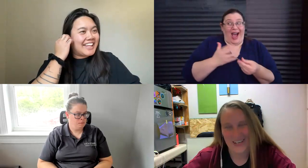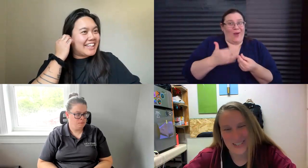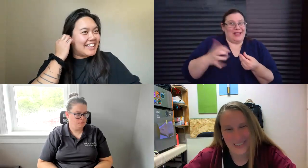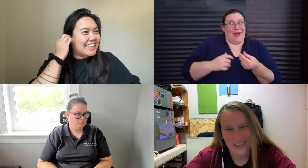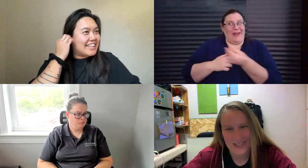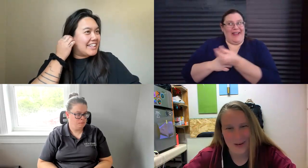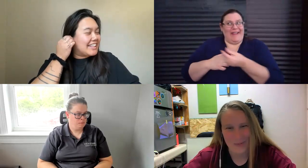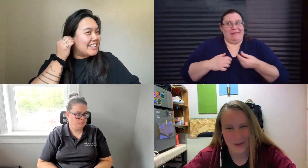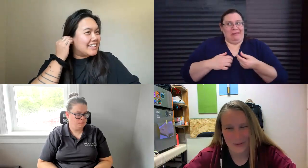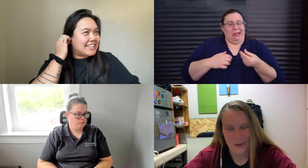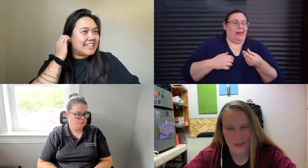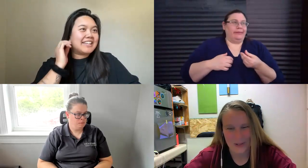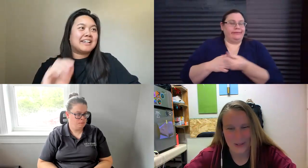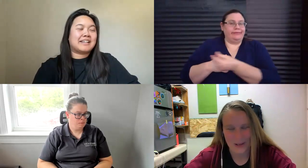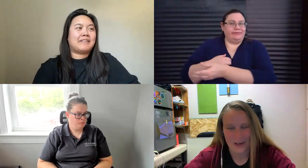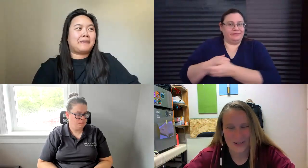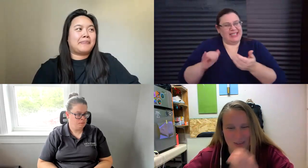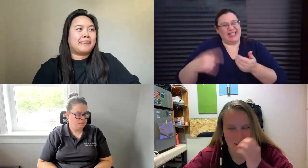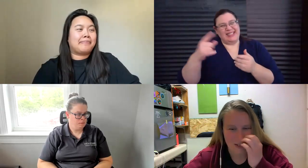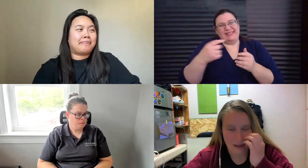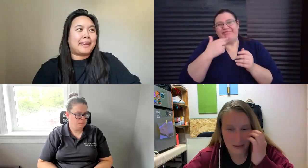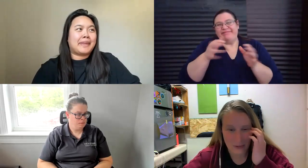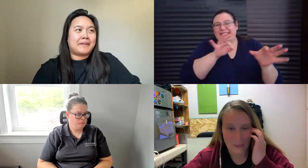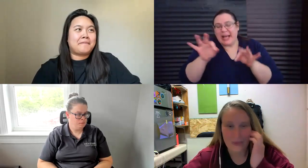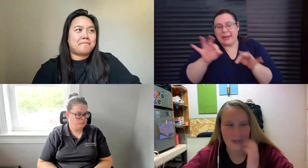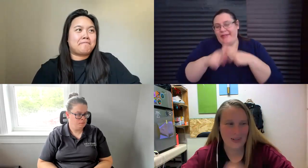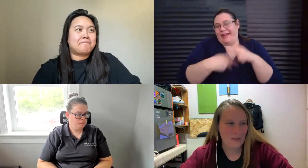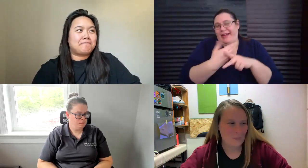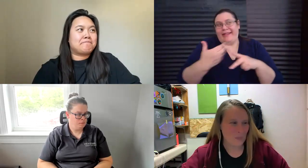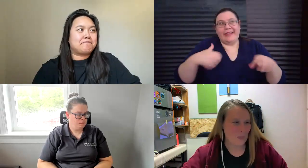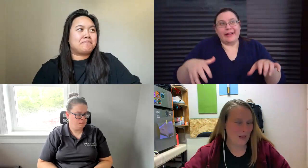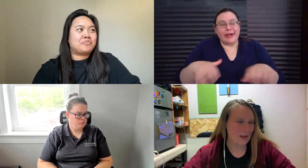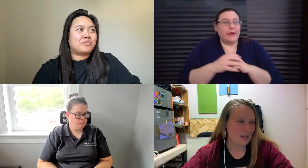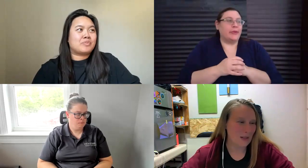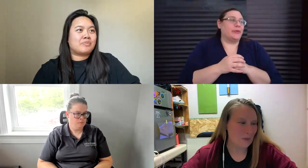So that's a little sample of what the kinds of things that I do.